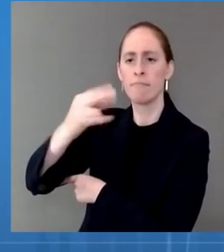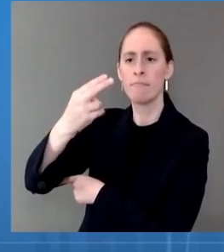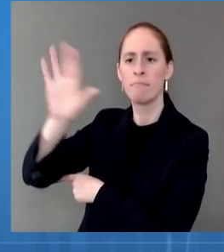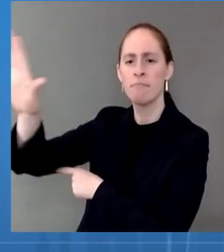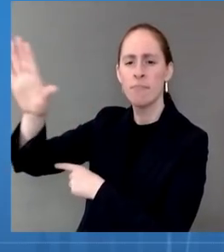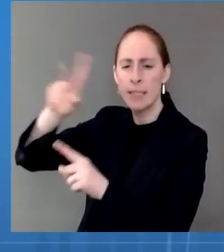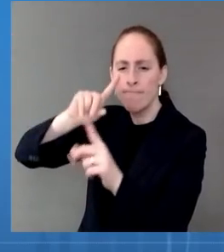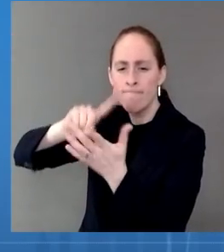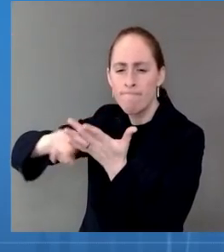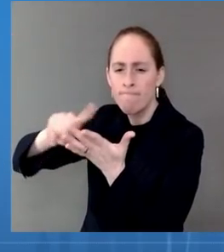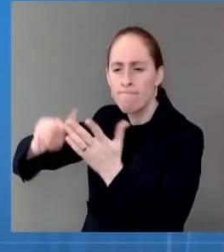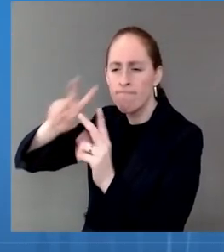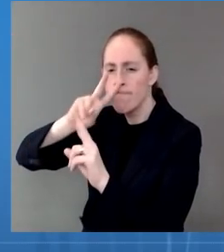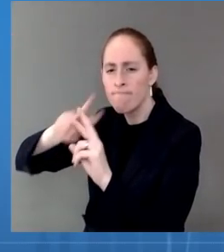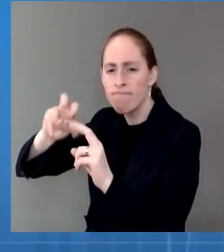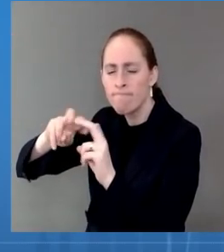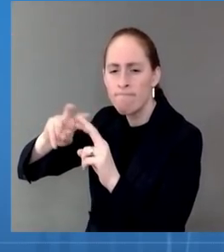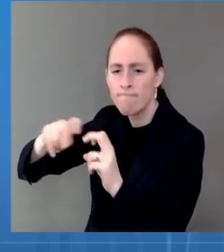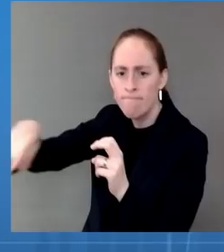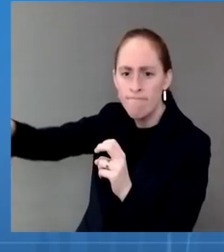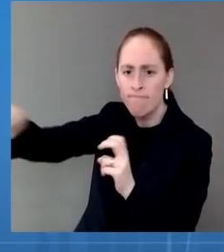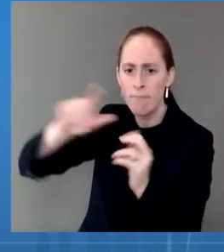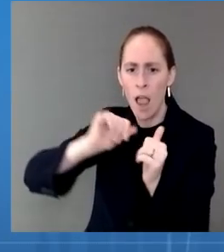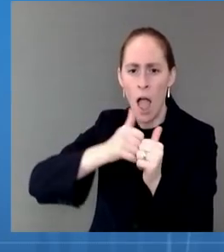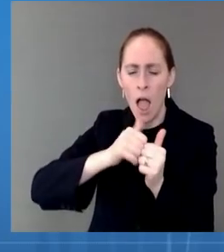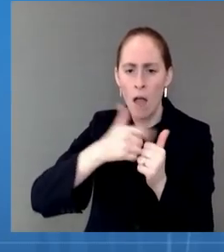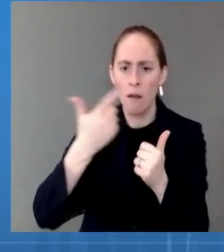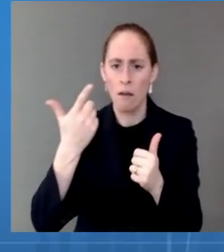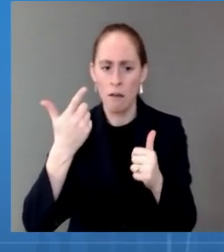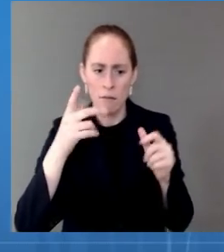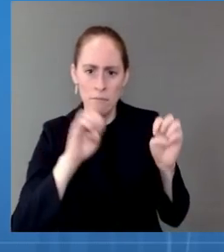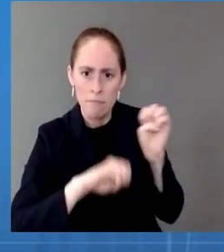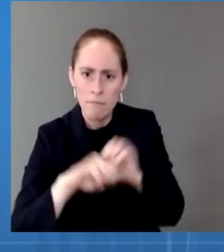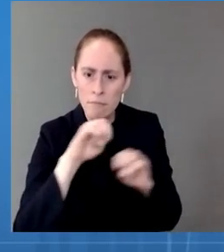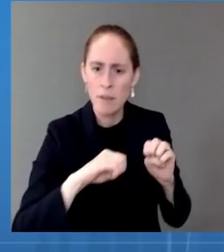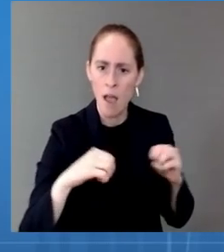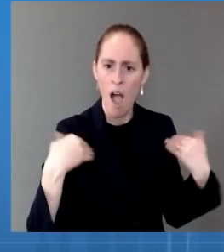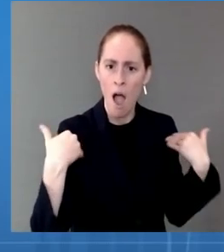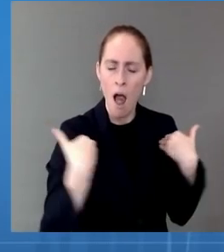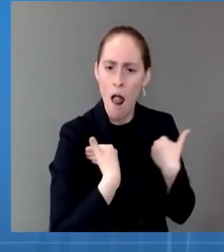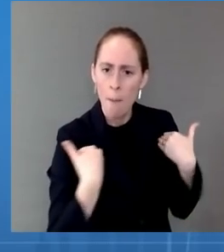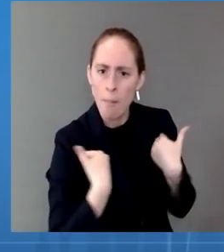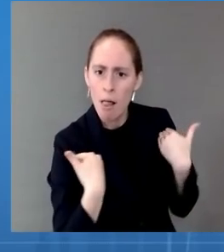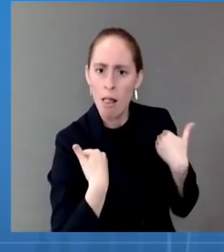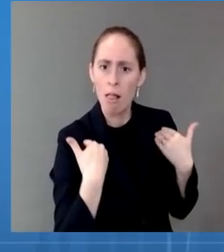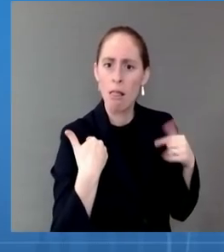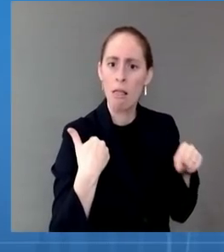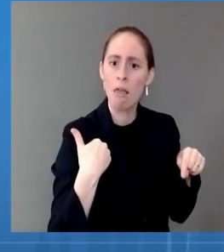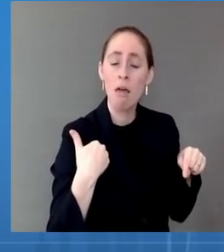They'll be clinical and epidemiological study. But one thing that is a caveat although laboratory data